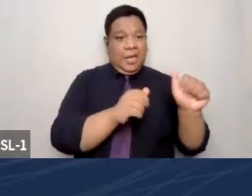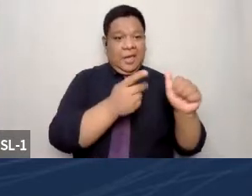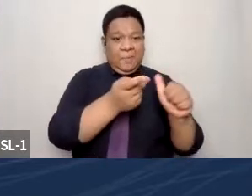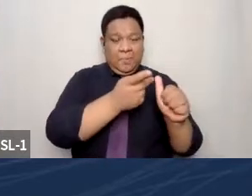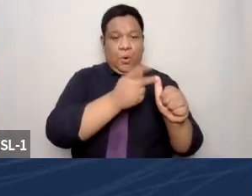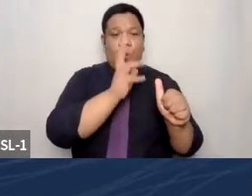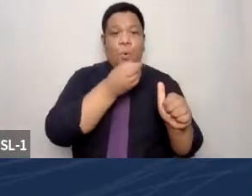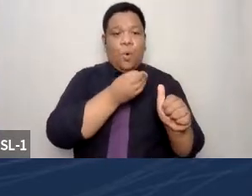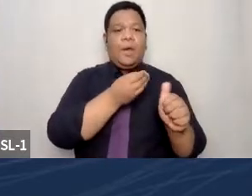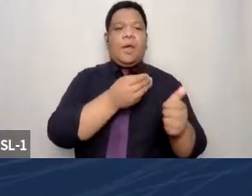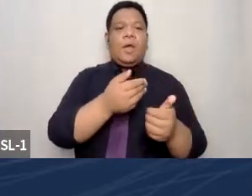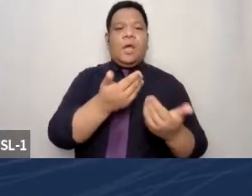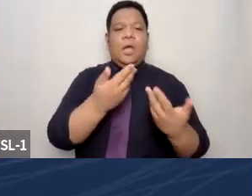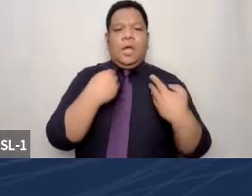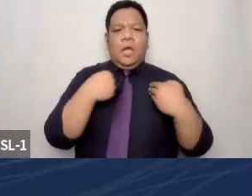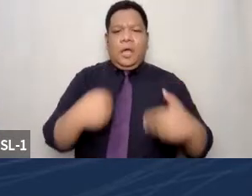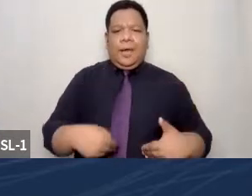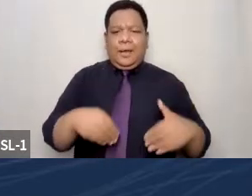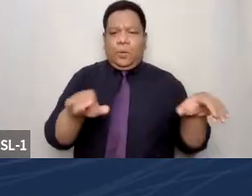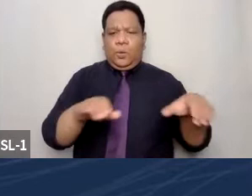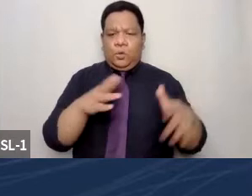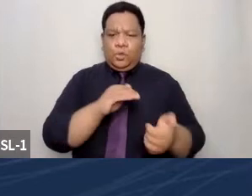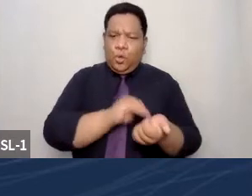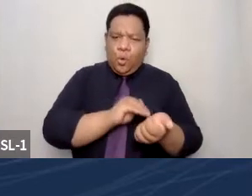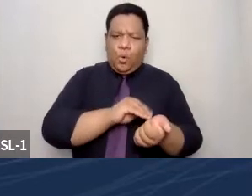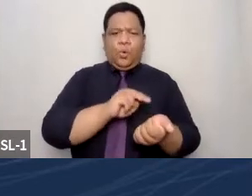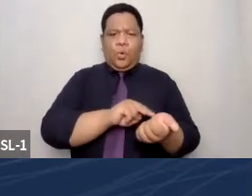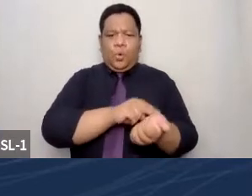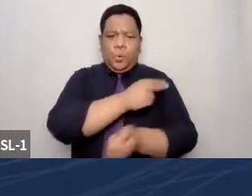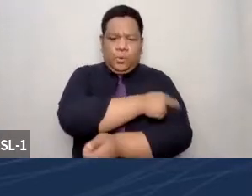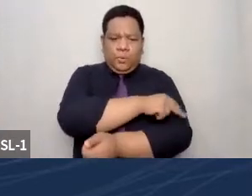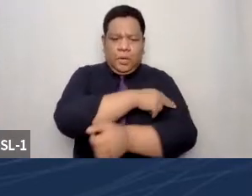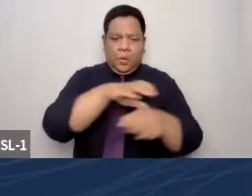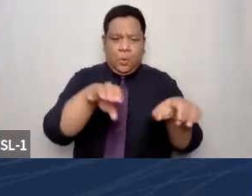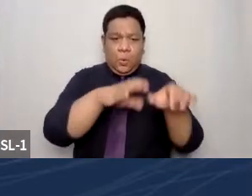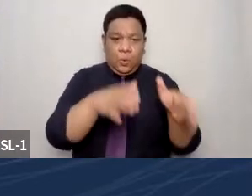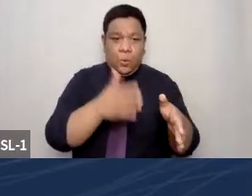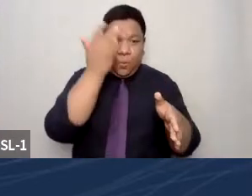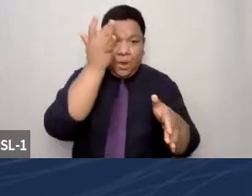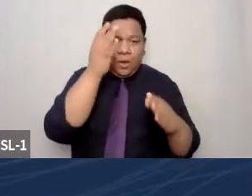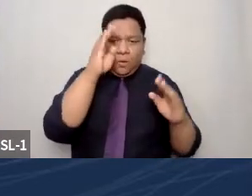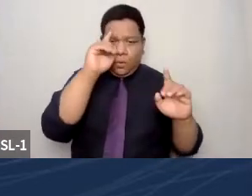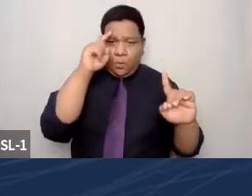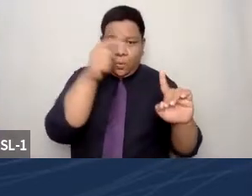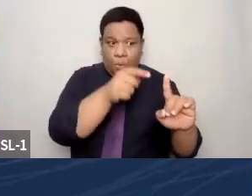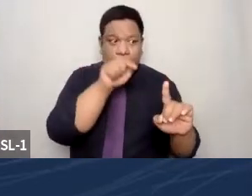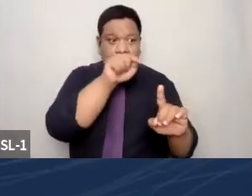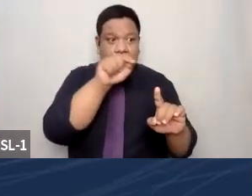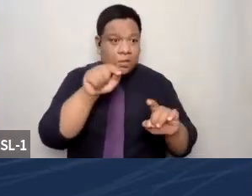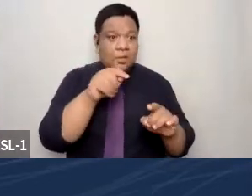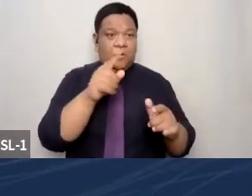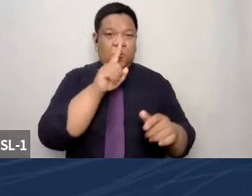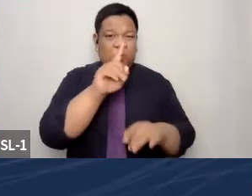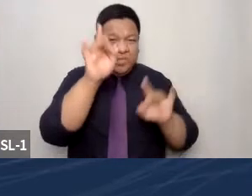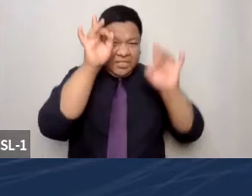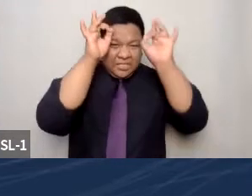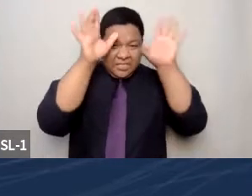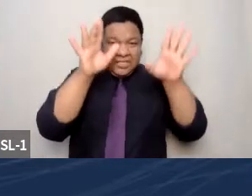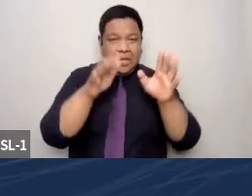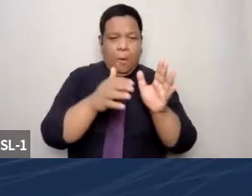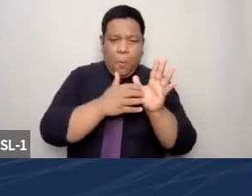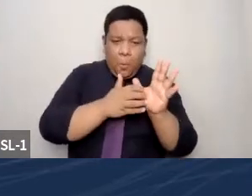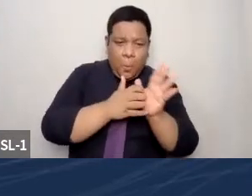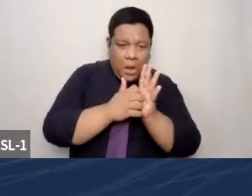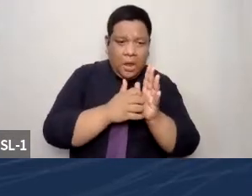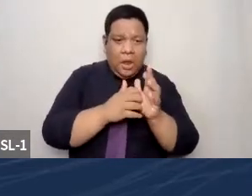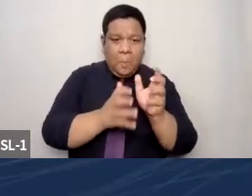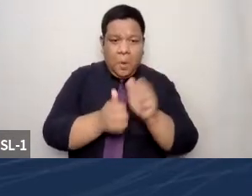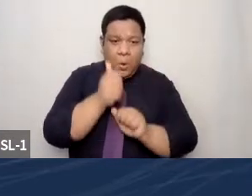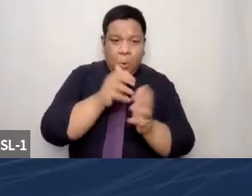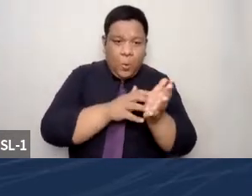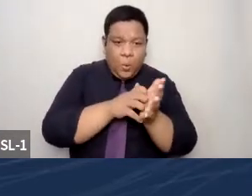Because our primary goal is to protect those who are at risk and most vulnerable to morbidity and mortality.